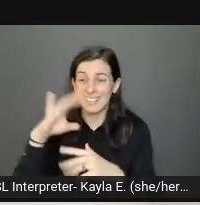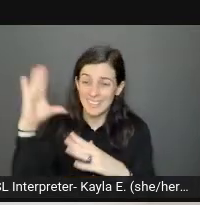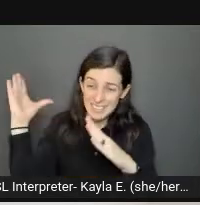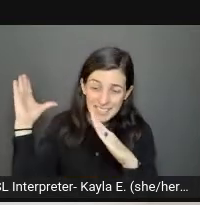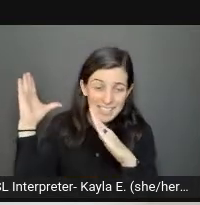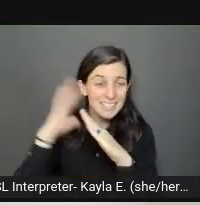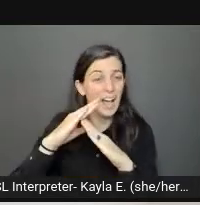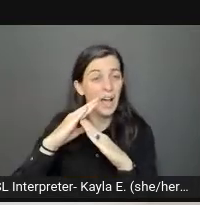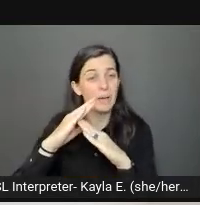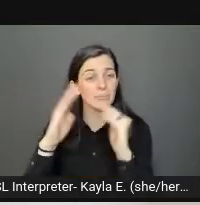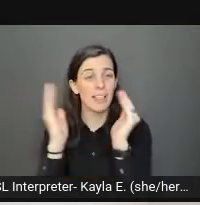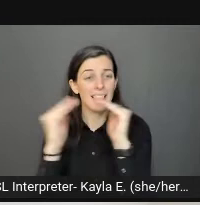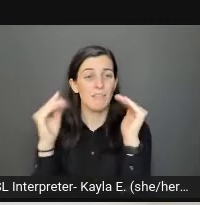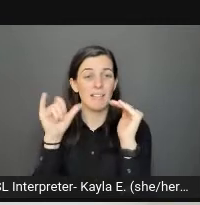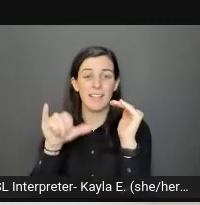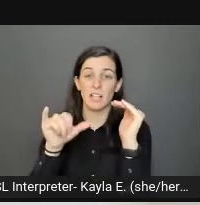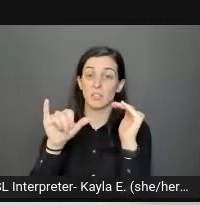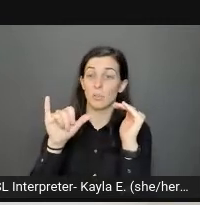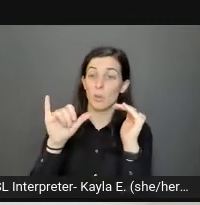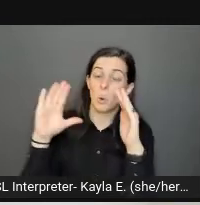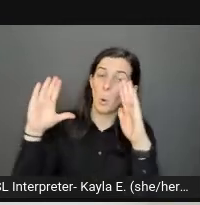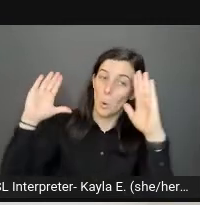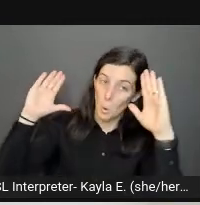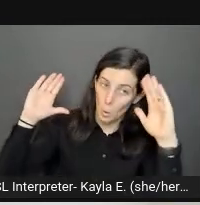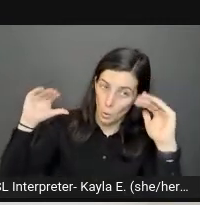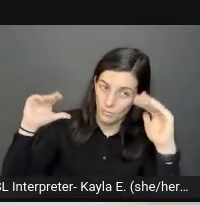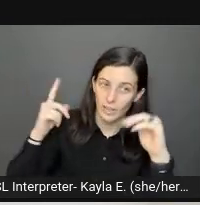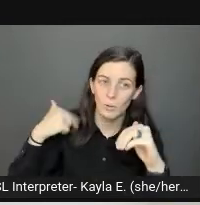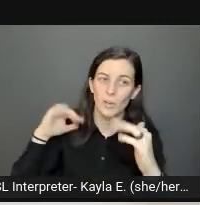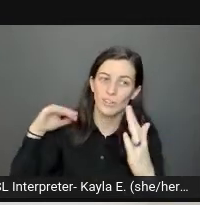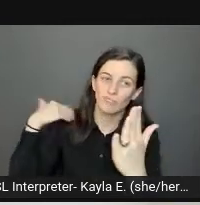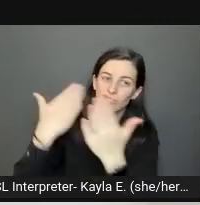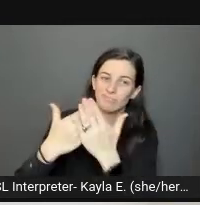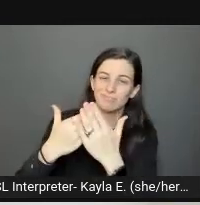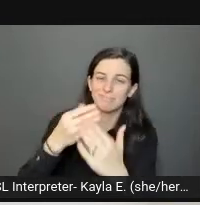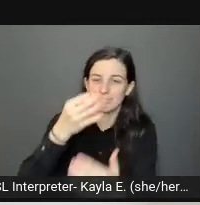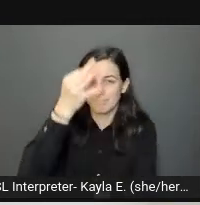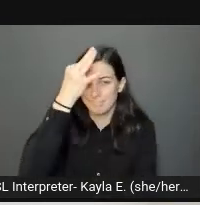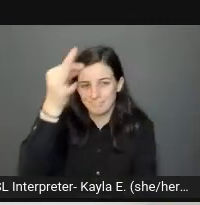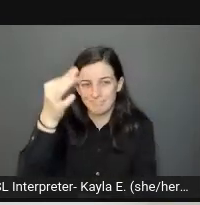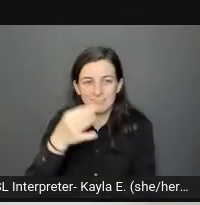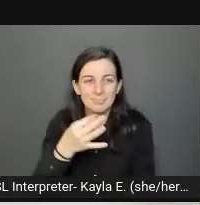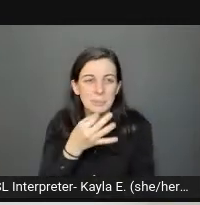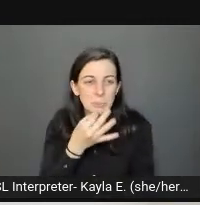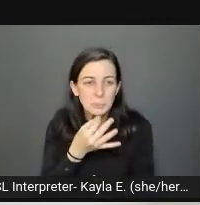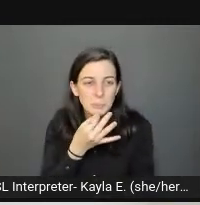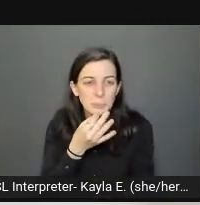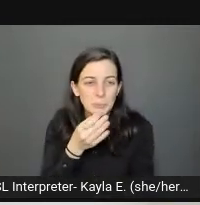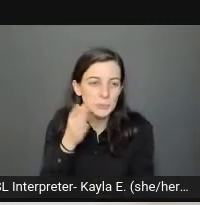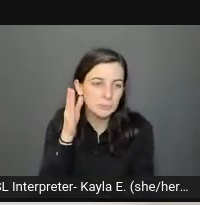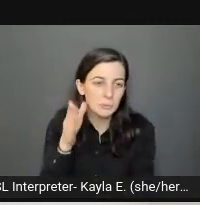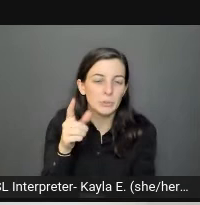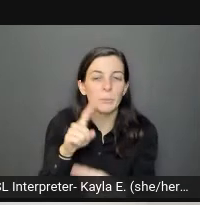I would hope that that's where we're going to reach in the near future, but I also understand, and you'll see it later on,